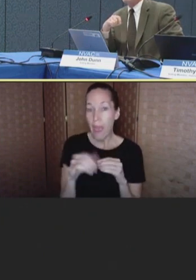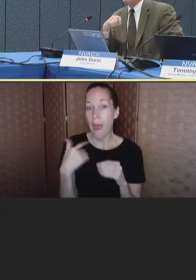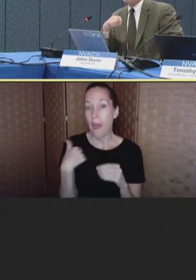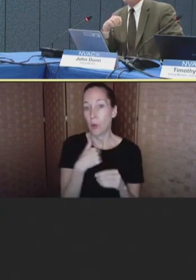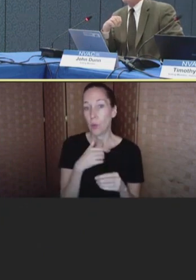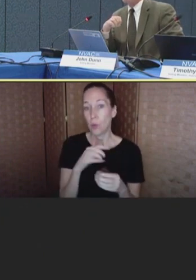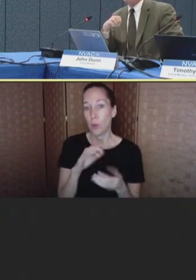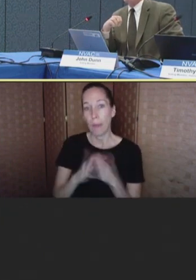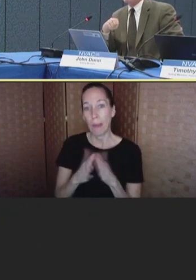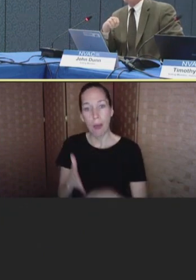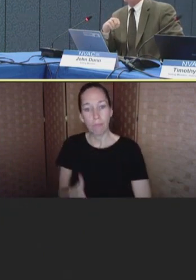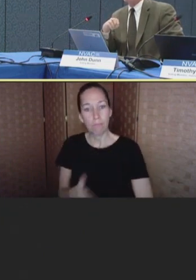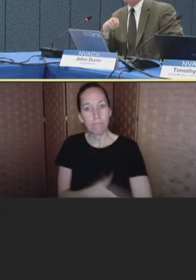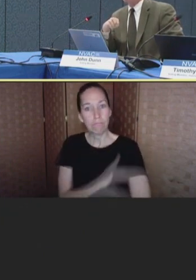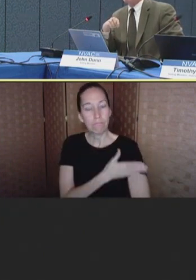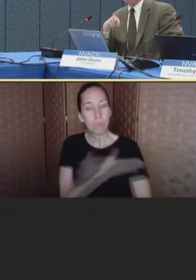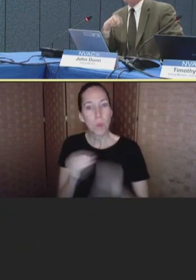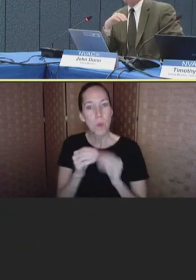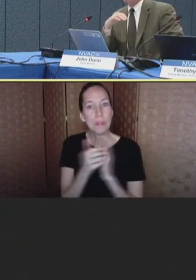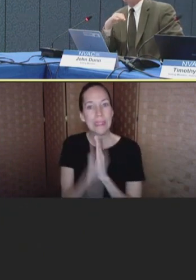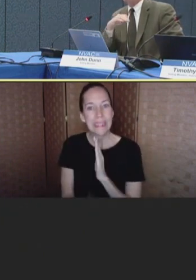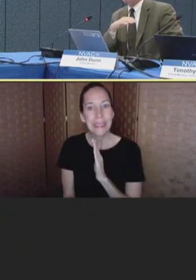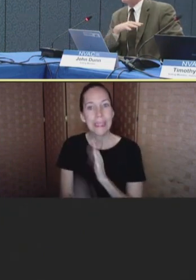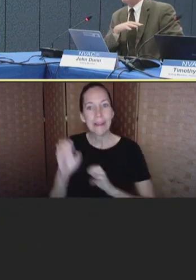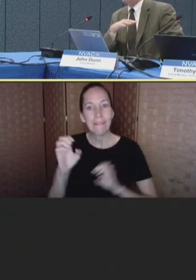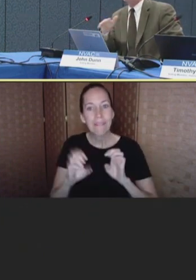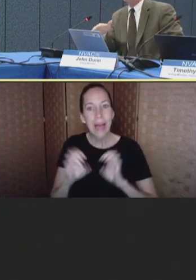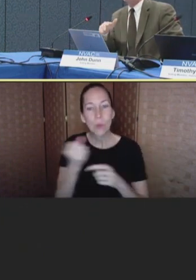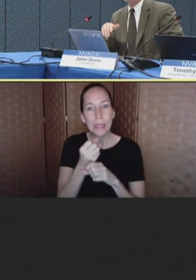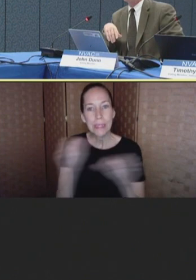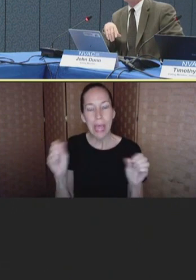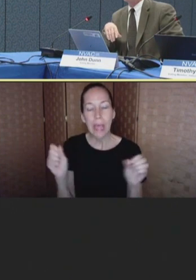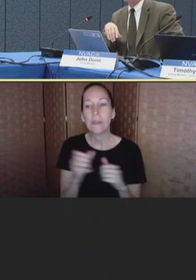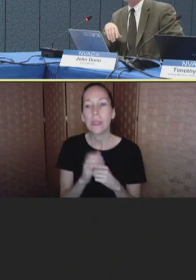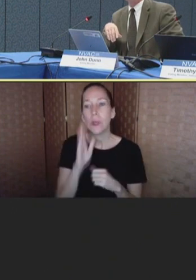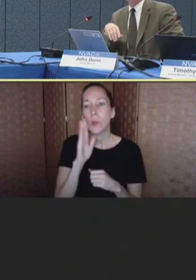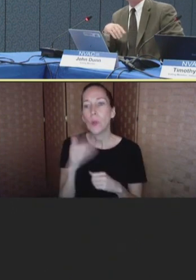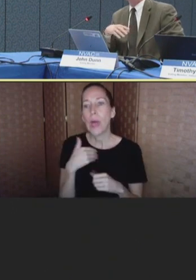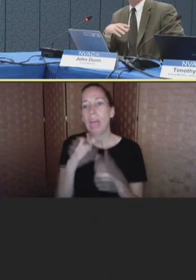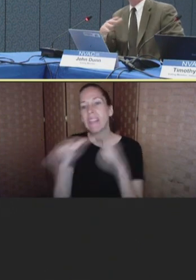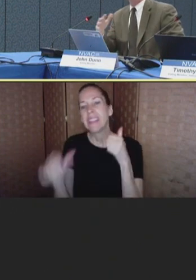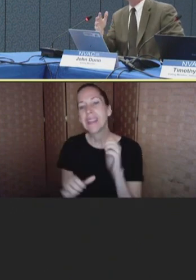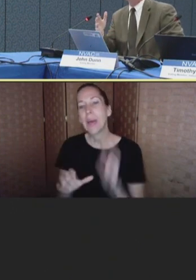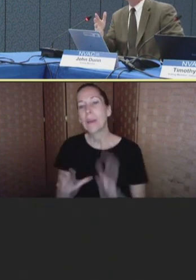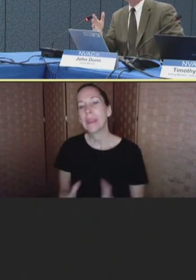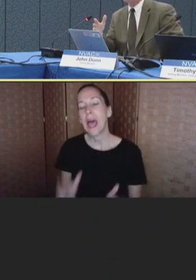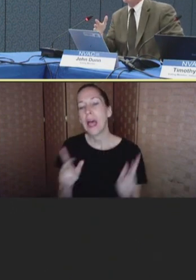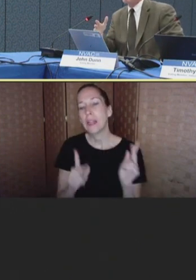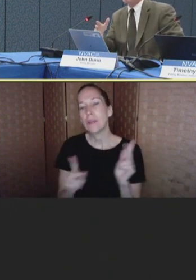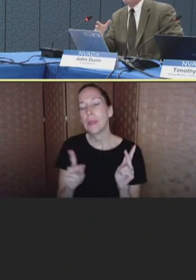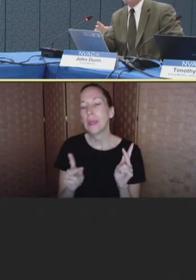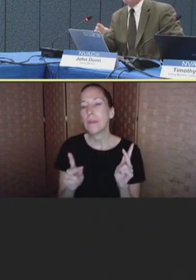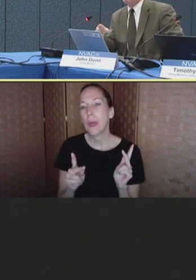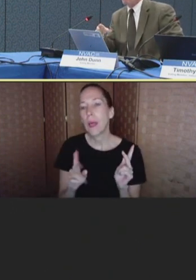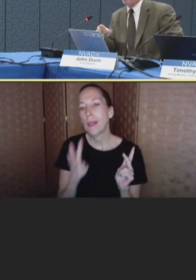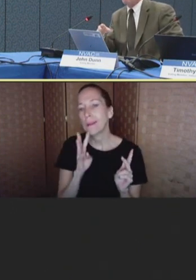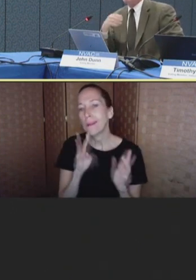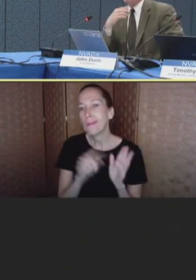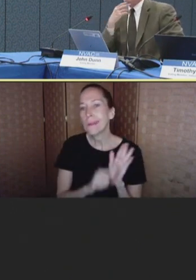there are going to be --there's going to be a subset of people in the world who say, "Well, what the heck were you doing before?